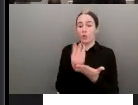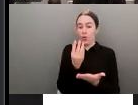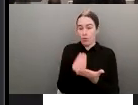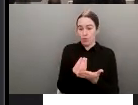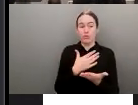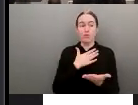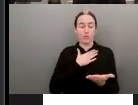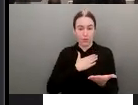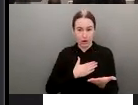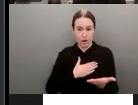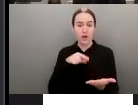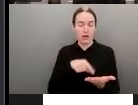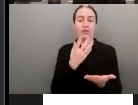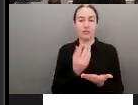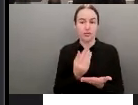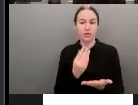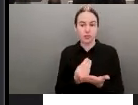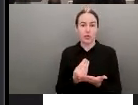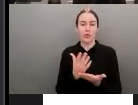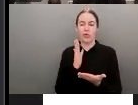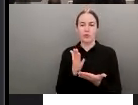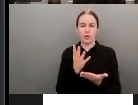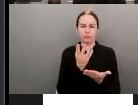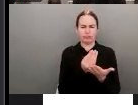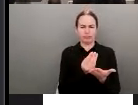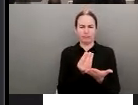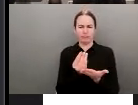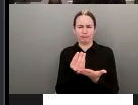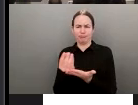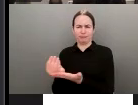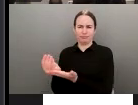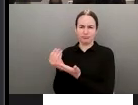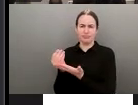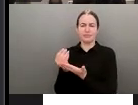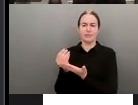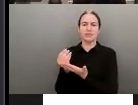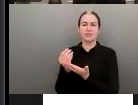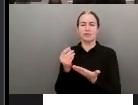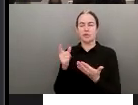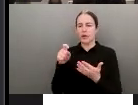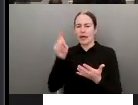with that it takes multiple snapshots, you can navigate around the app...